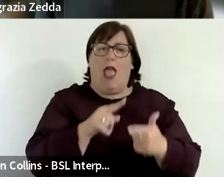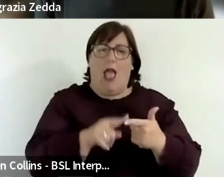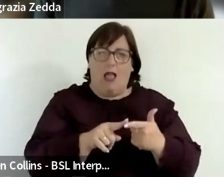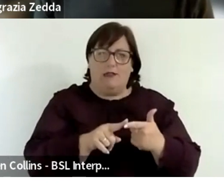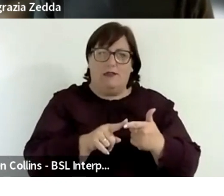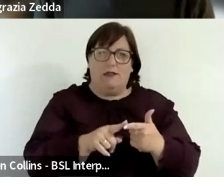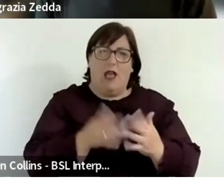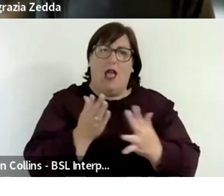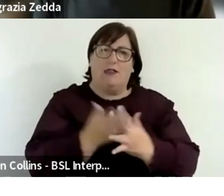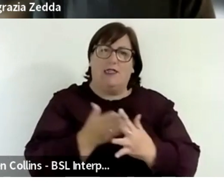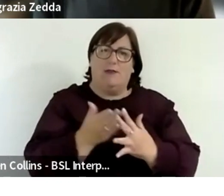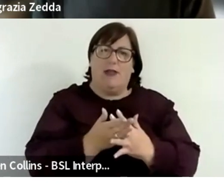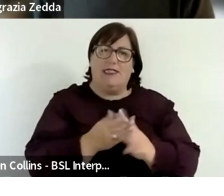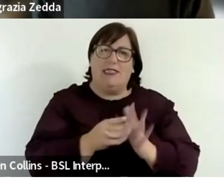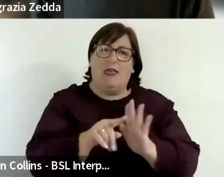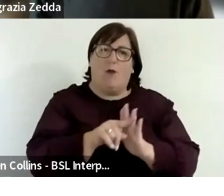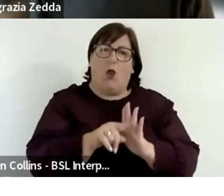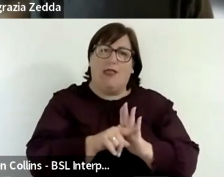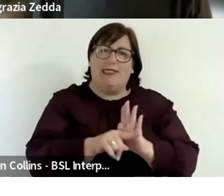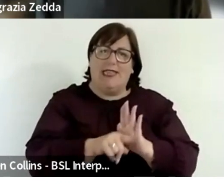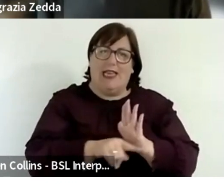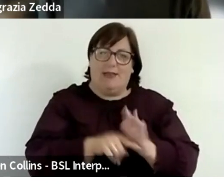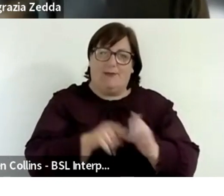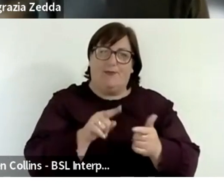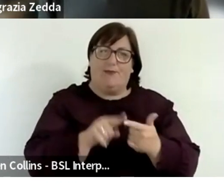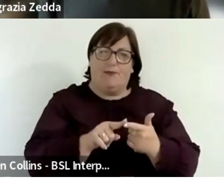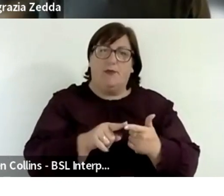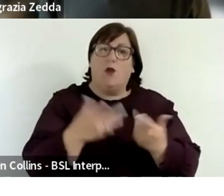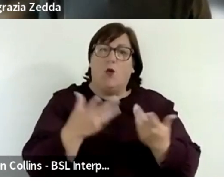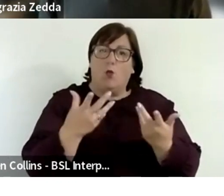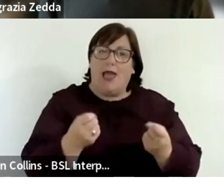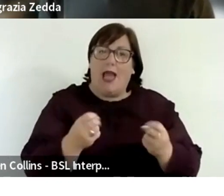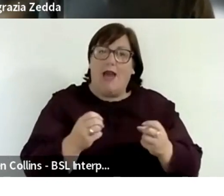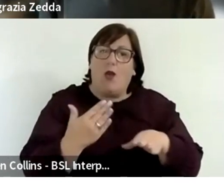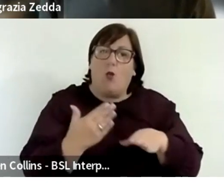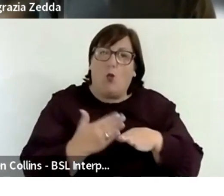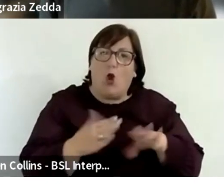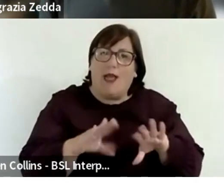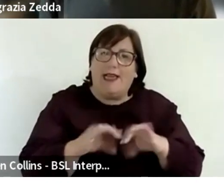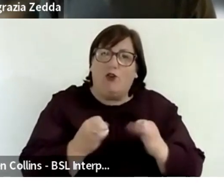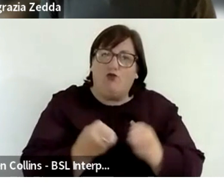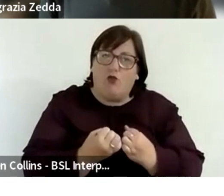working group and a pledge. That is really important because it basically